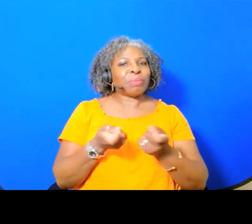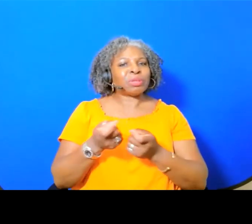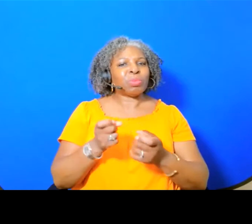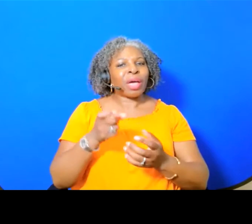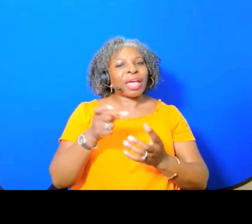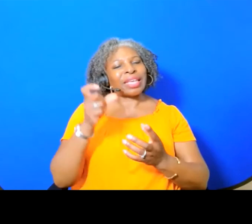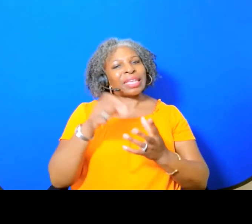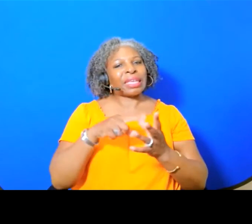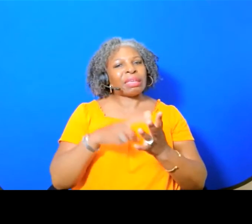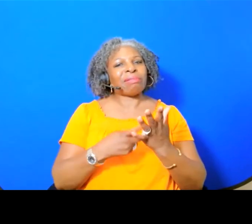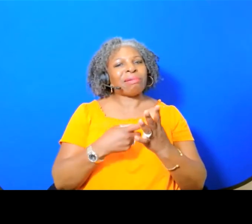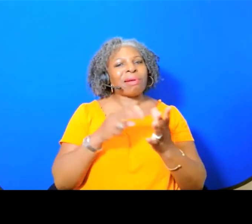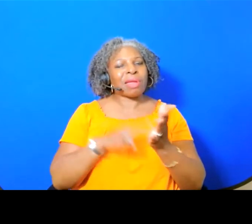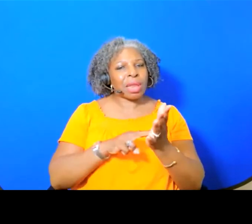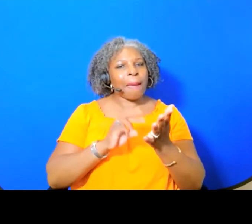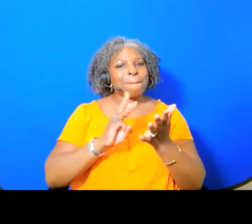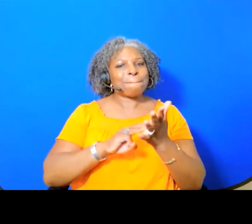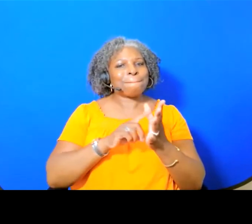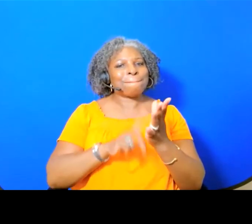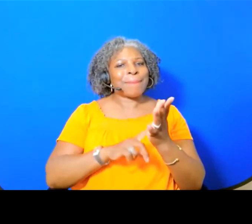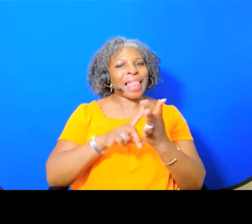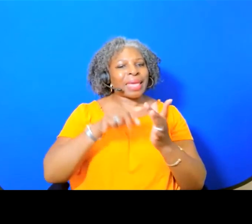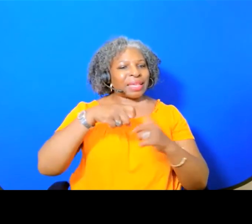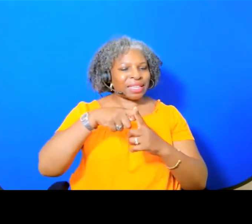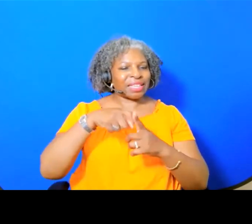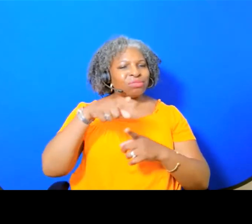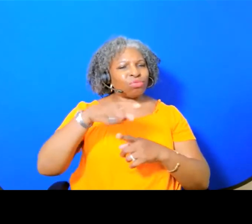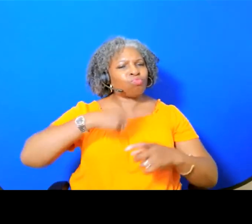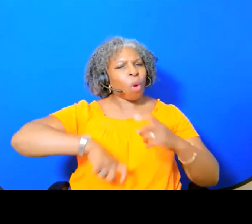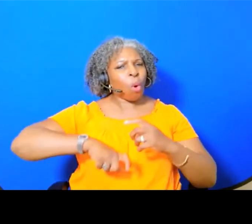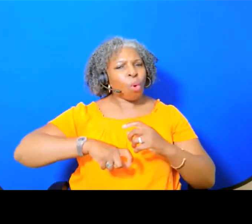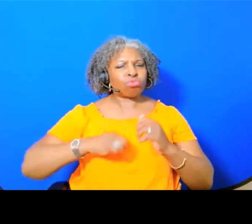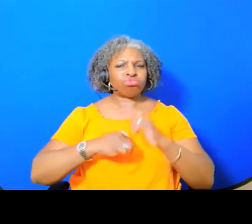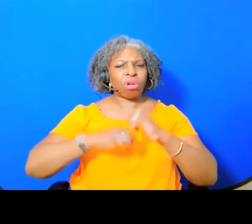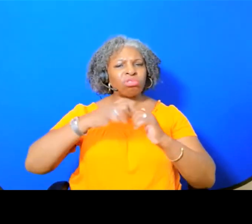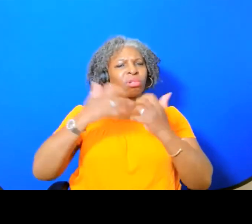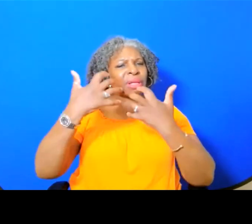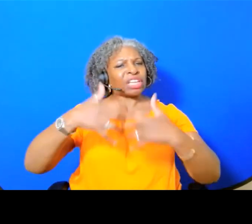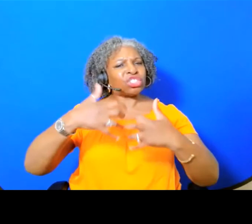Cíaran is a Structural Engineer, Regenerative Designer and Teacher currently